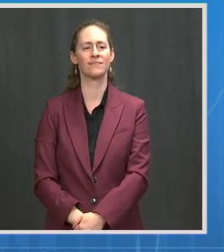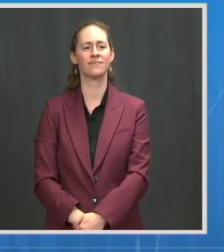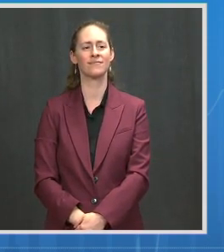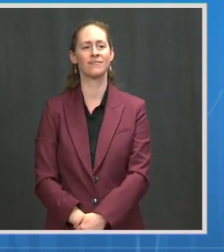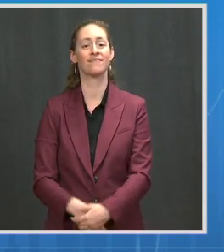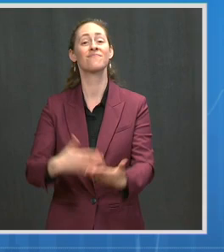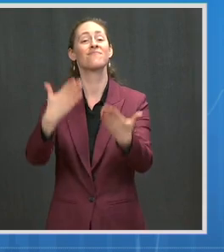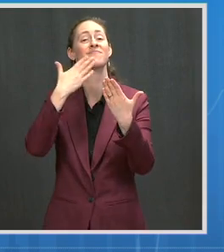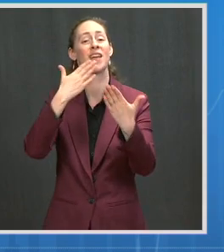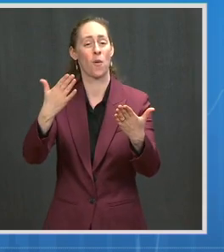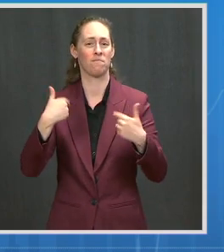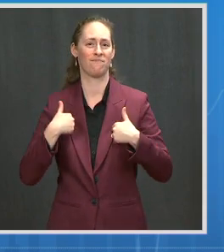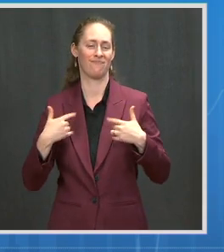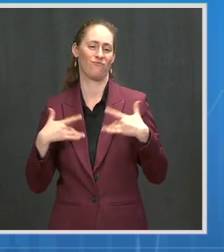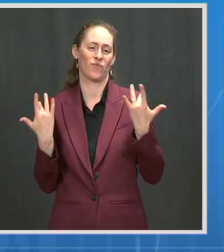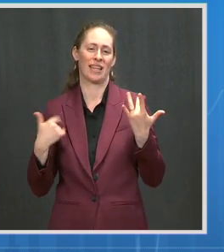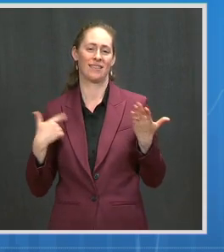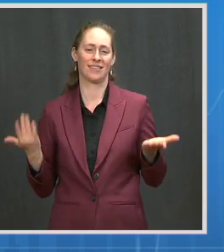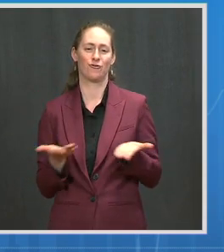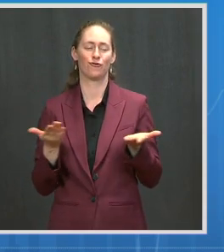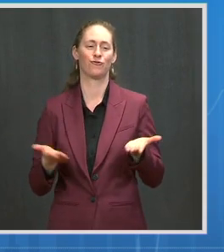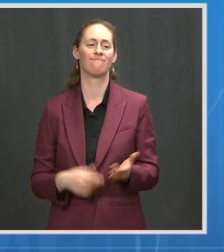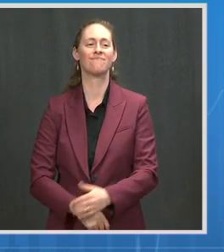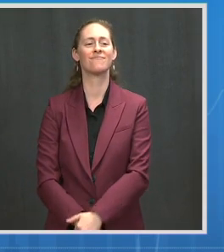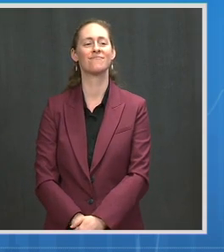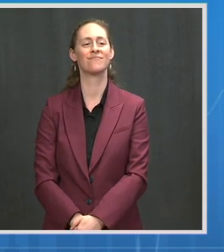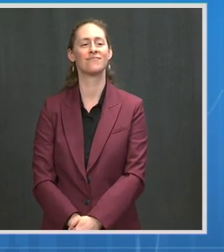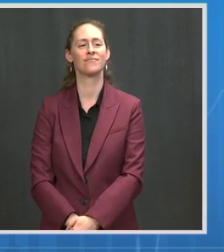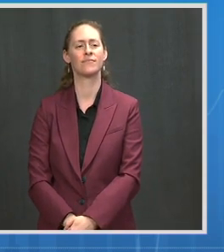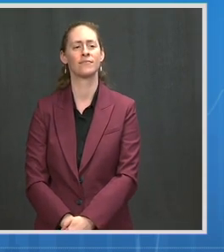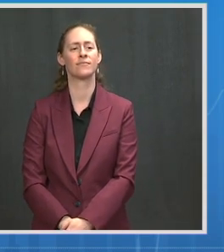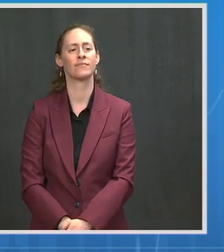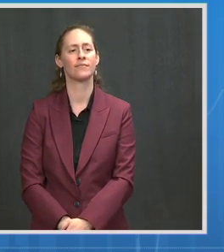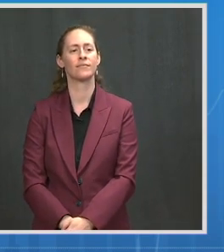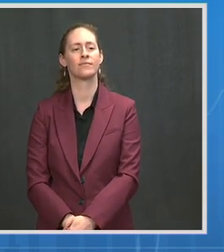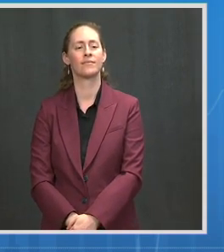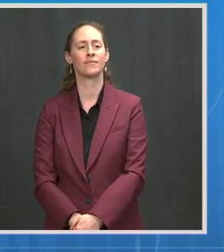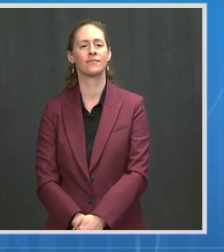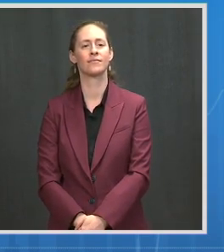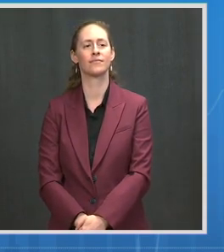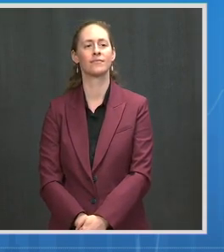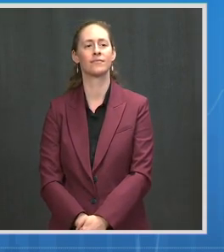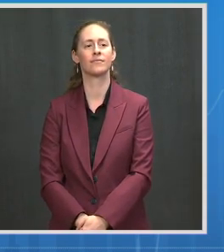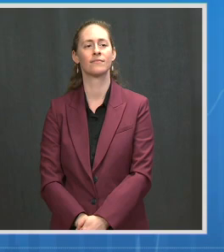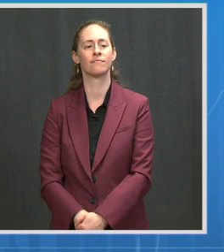Yesterday, CDC reported 17,724 new cases of COVID-19 --